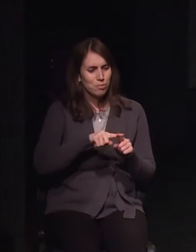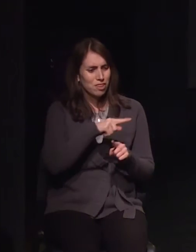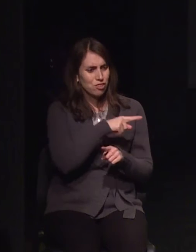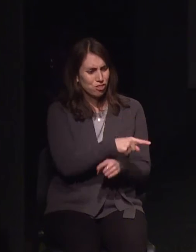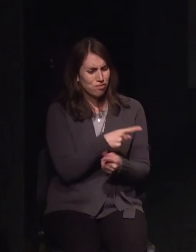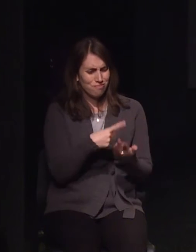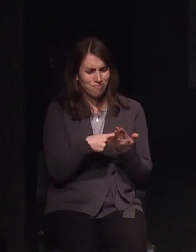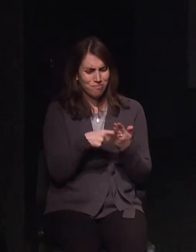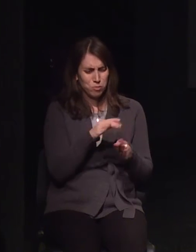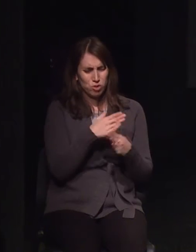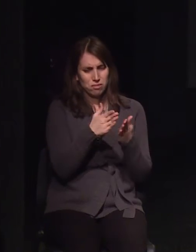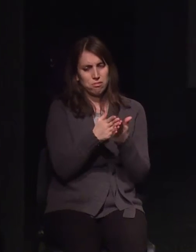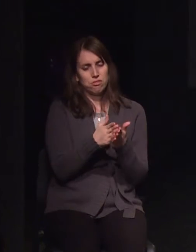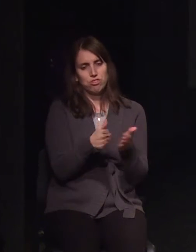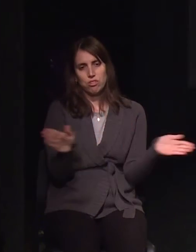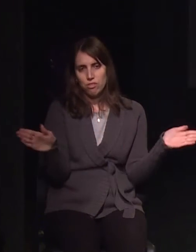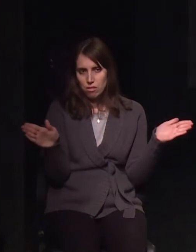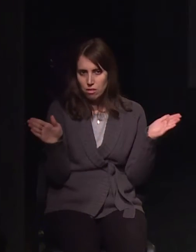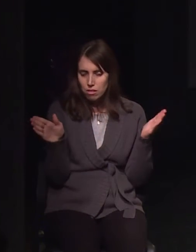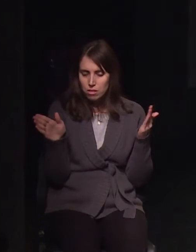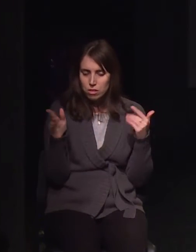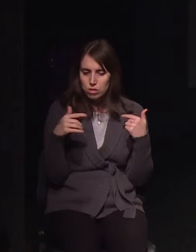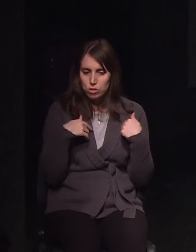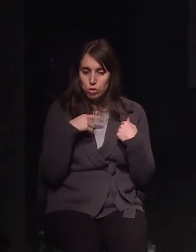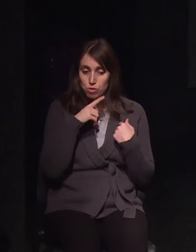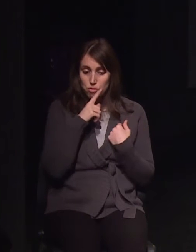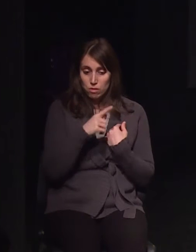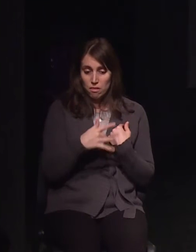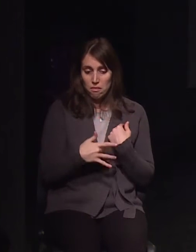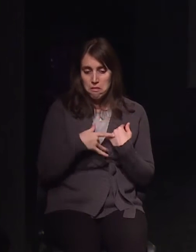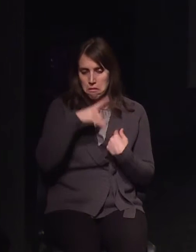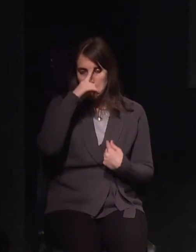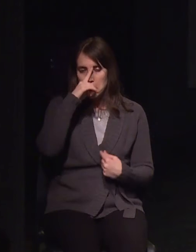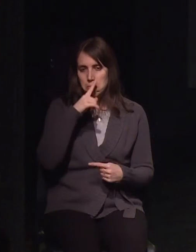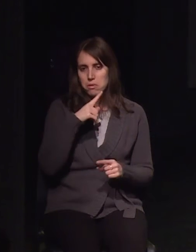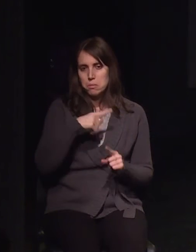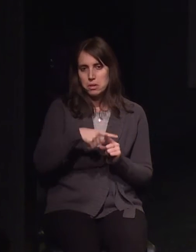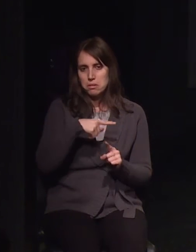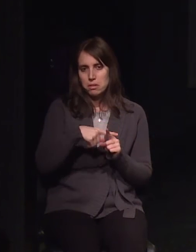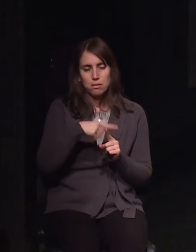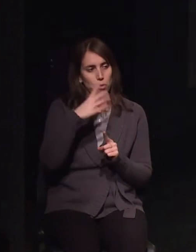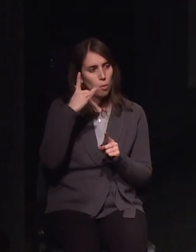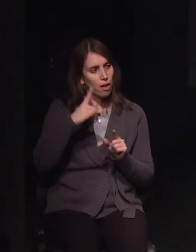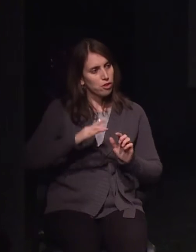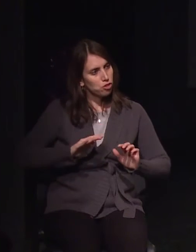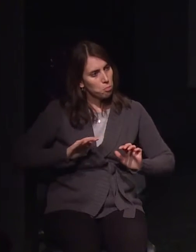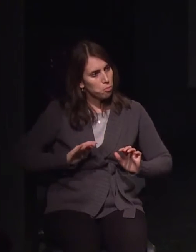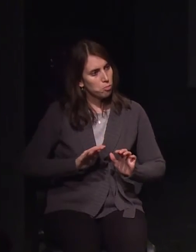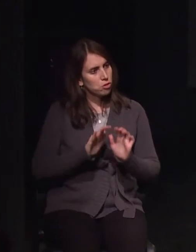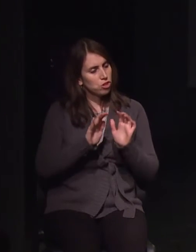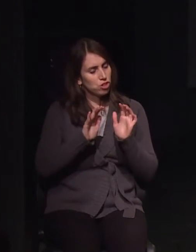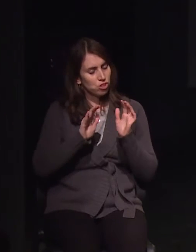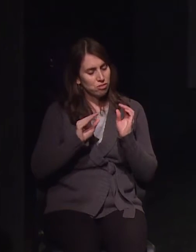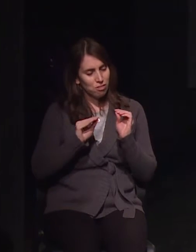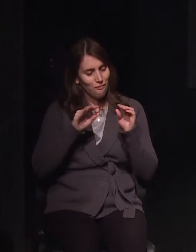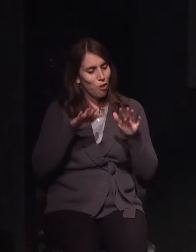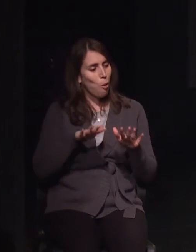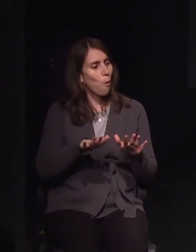So it’s in that spirit that I say, I am optimistic because I feel that there is a push and a flow of energy in this country right now.